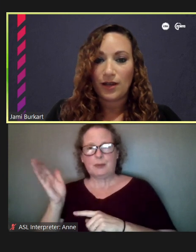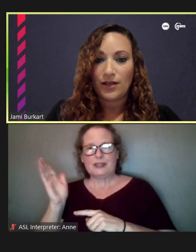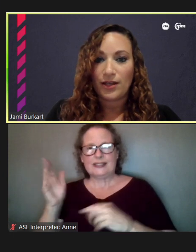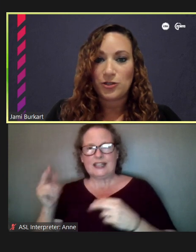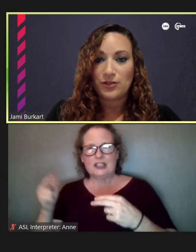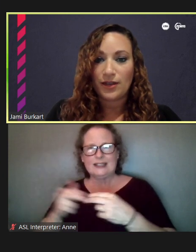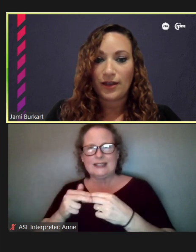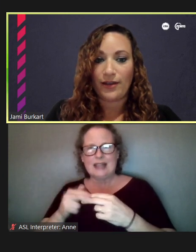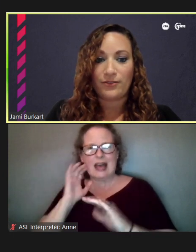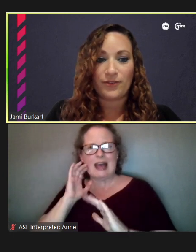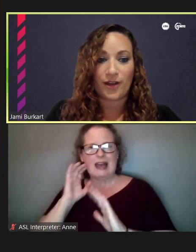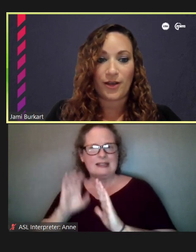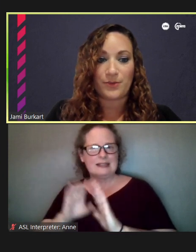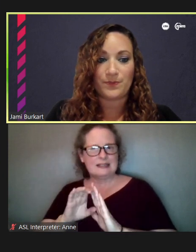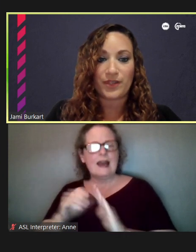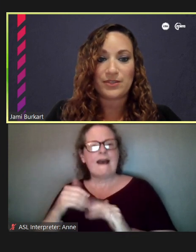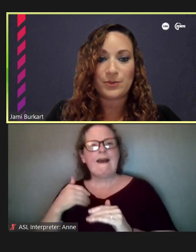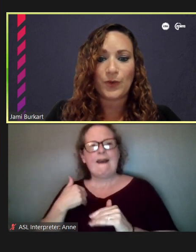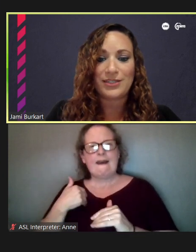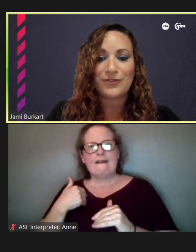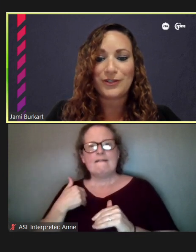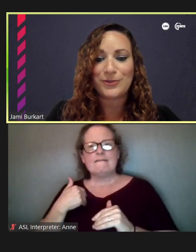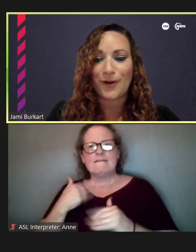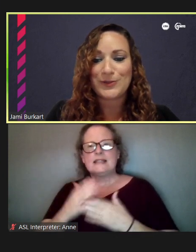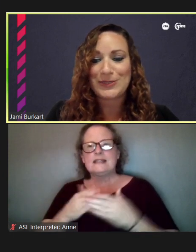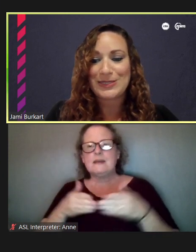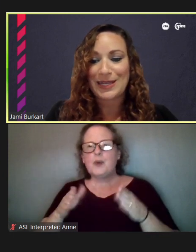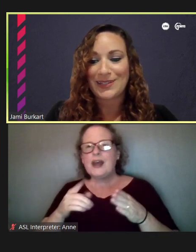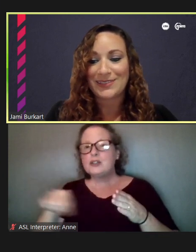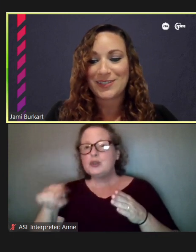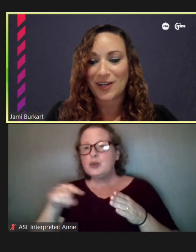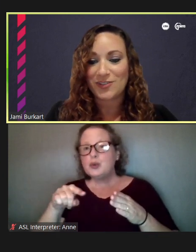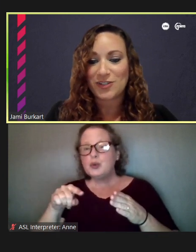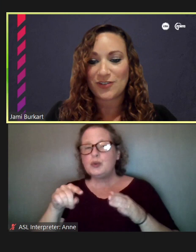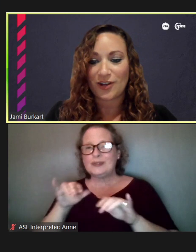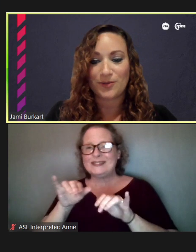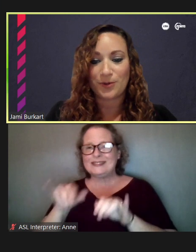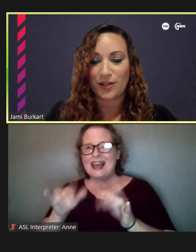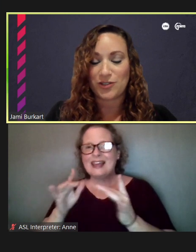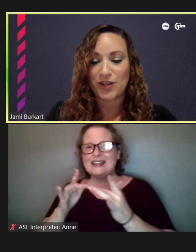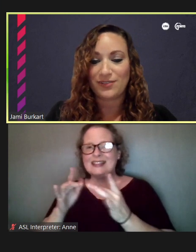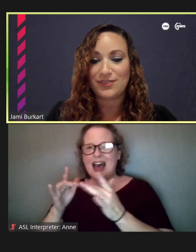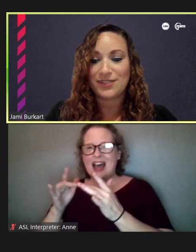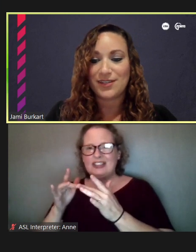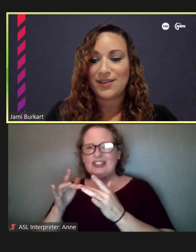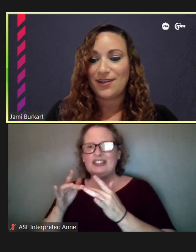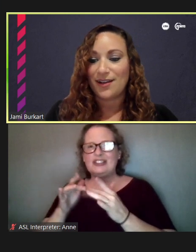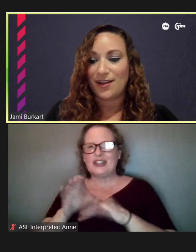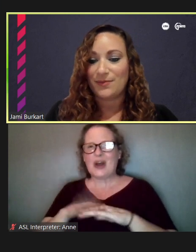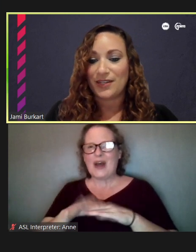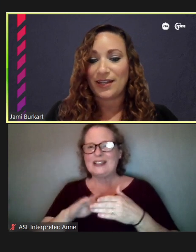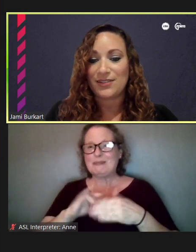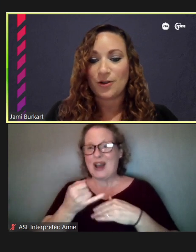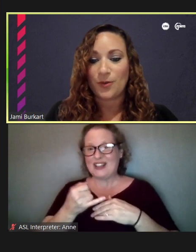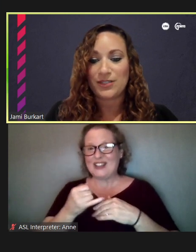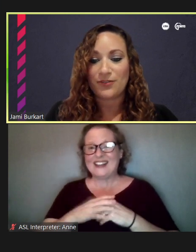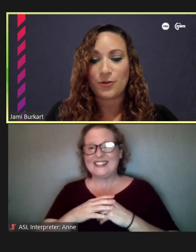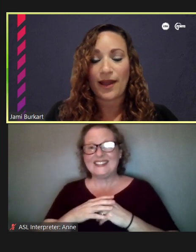I actually have some ways for you all to stay in touch on the project and as always, if you